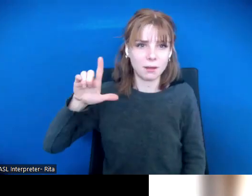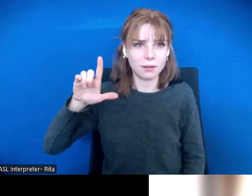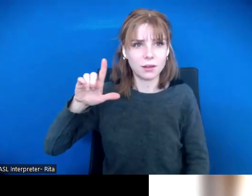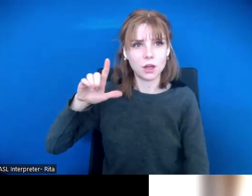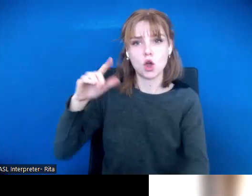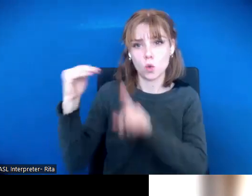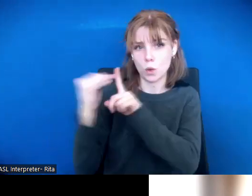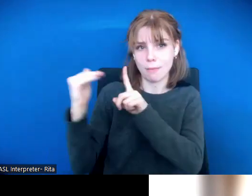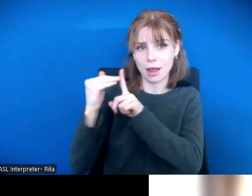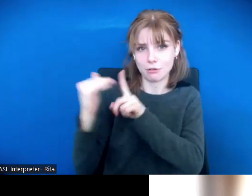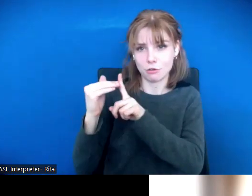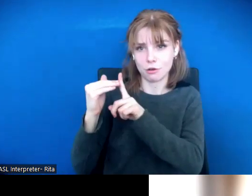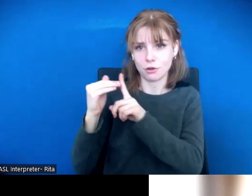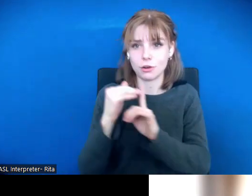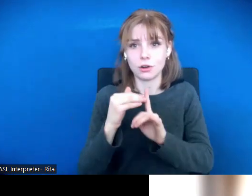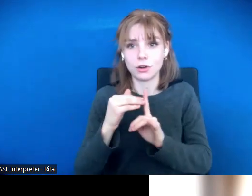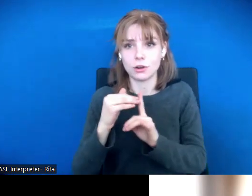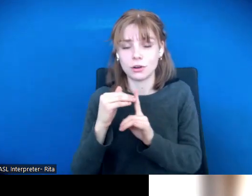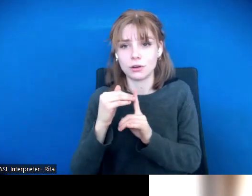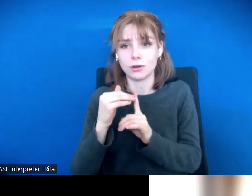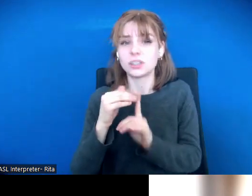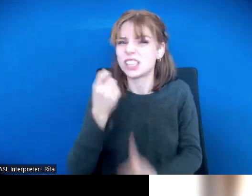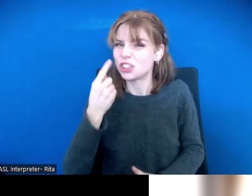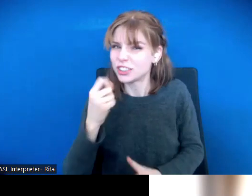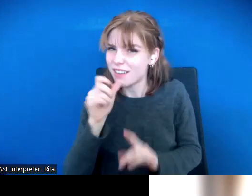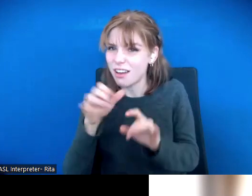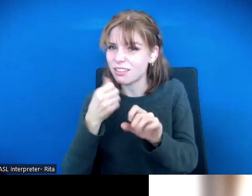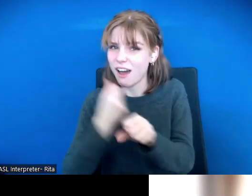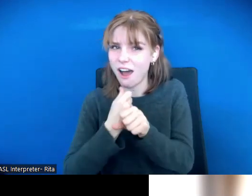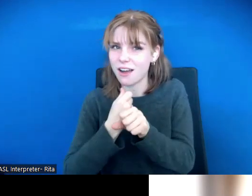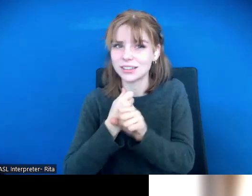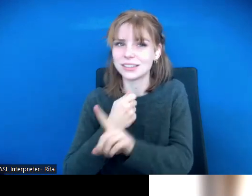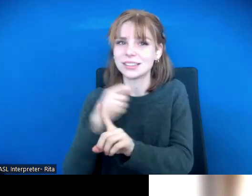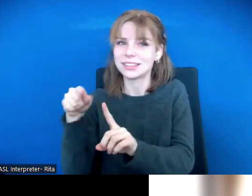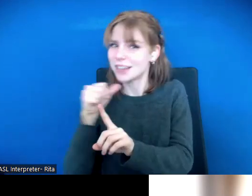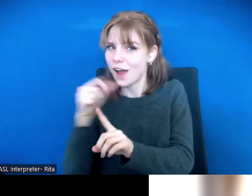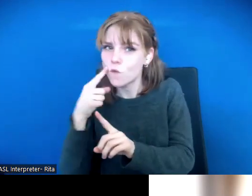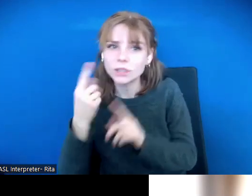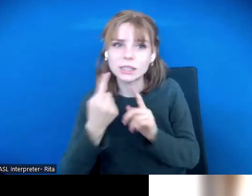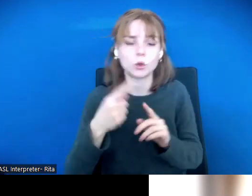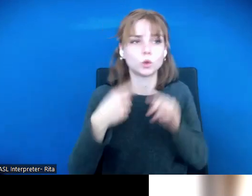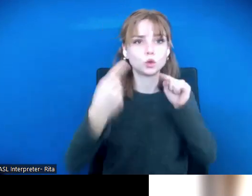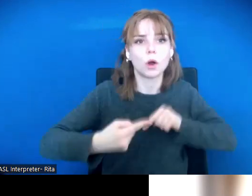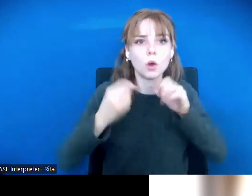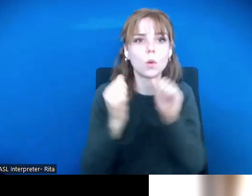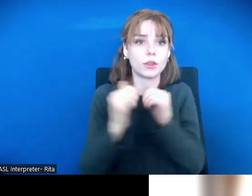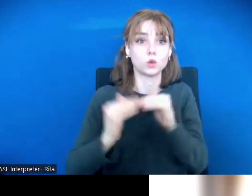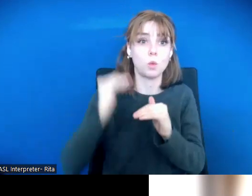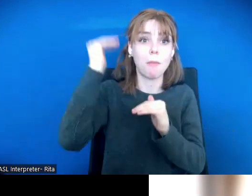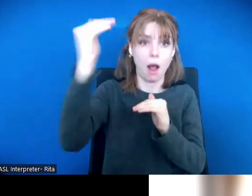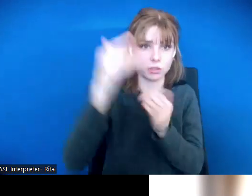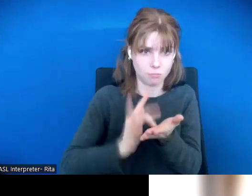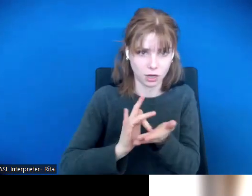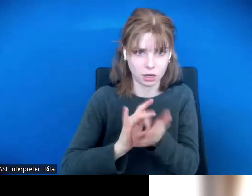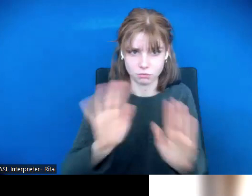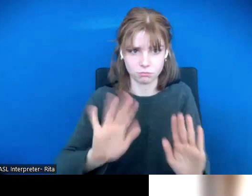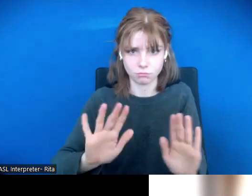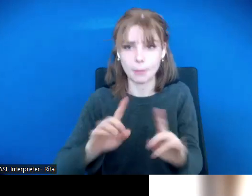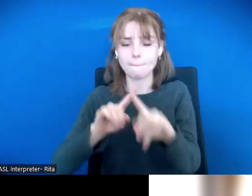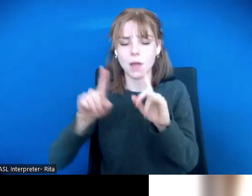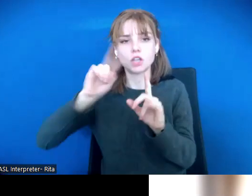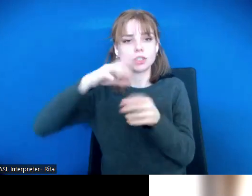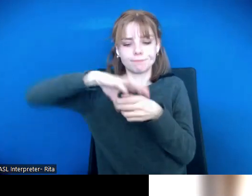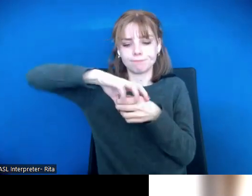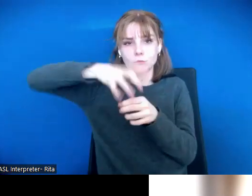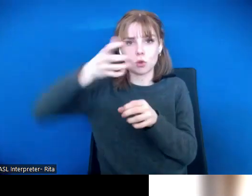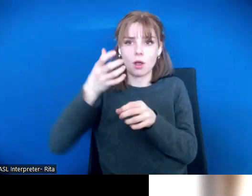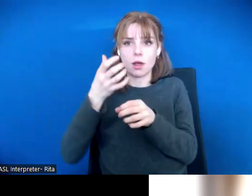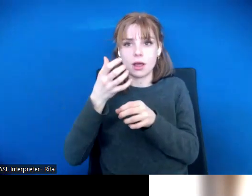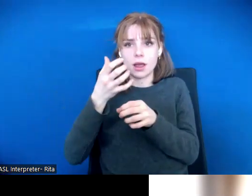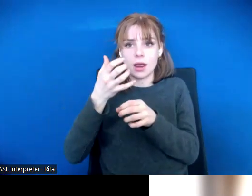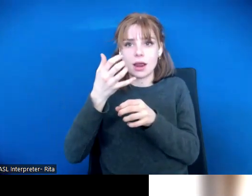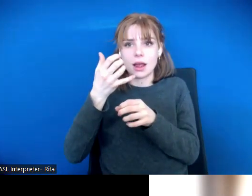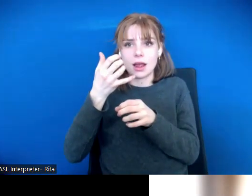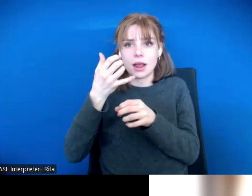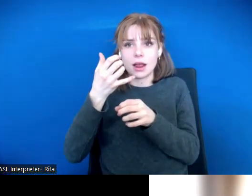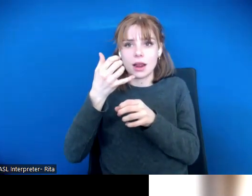hear about all the time. When we talk with someone, we try to find out what are your specific needs? Is it just you don't remember if you have taken your medication? Yep. That's my problem. What I might start with is a simple bottle like this.